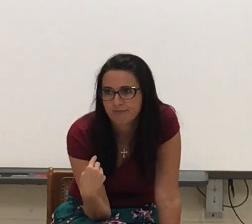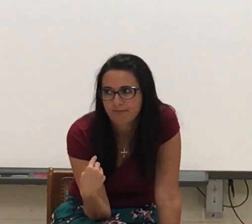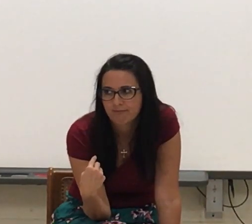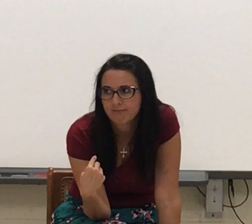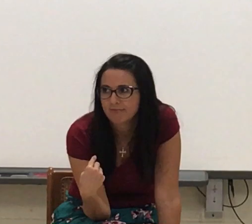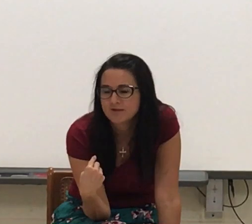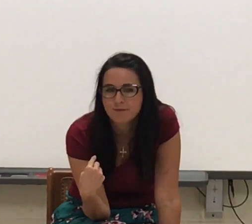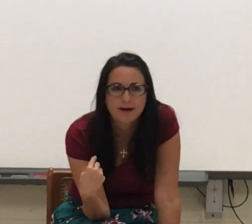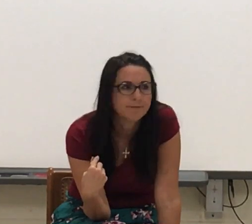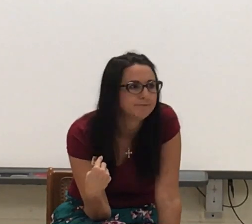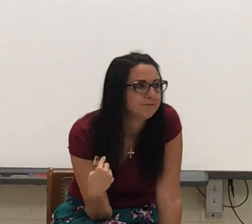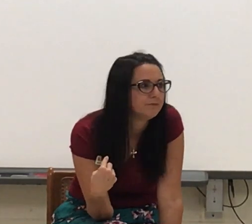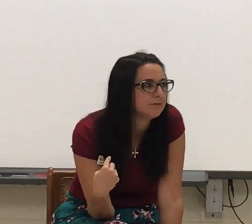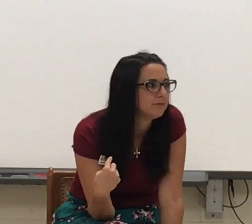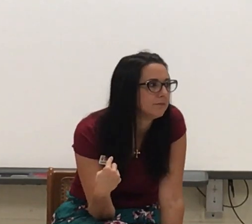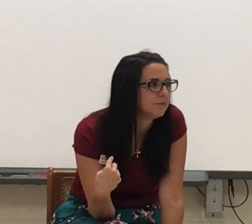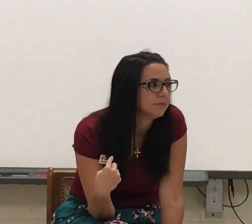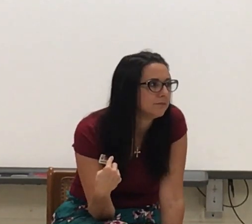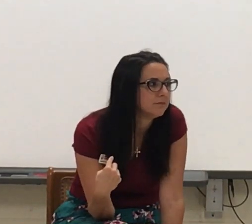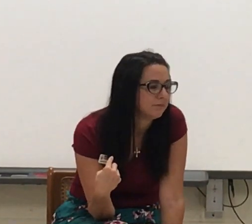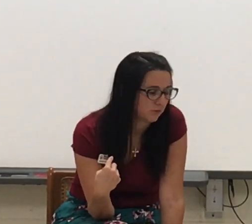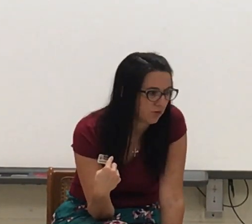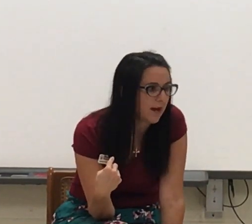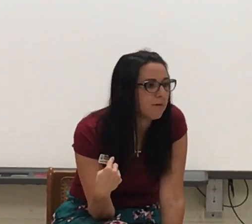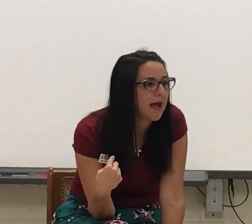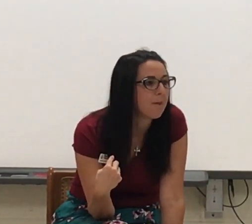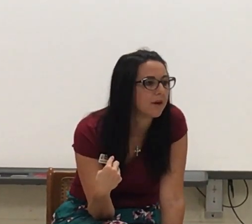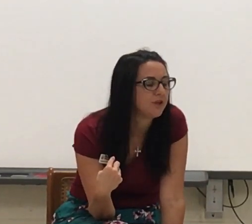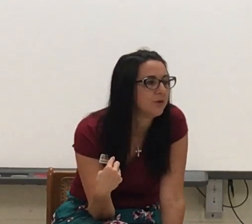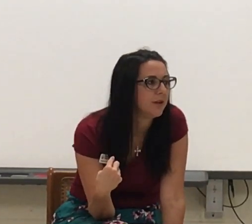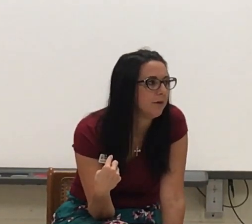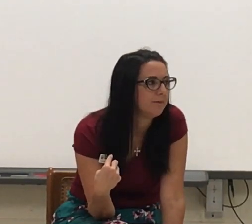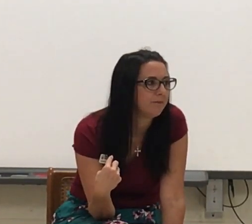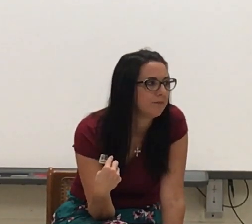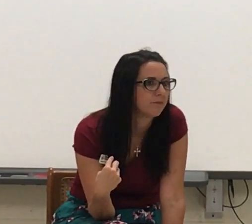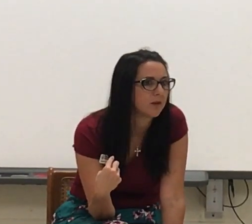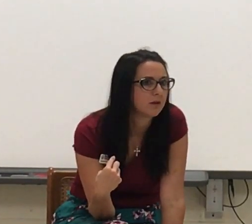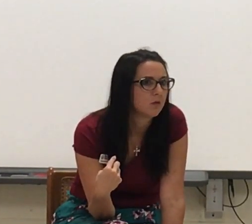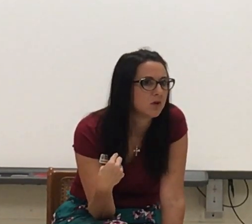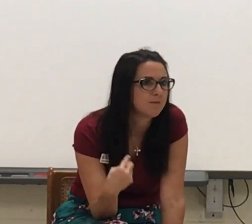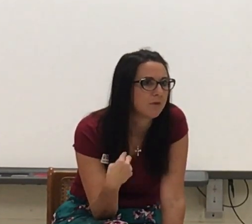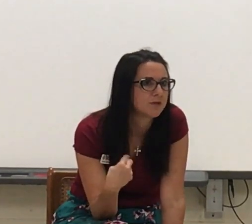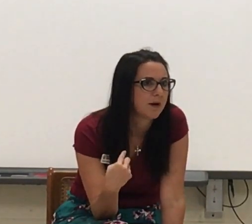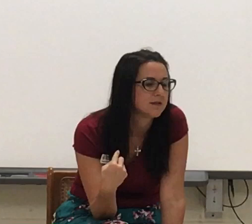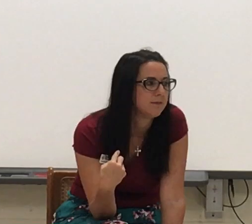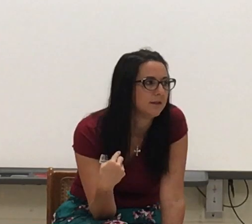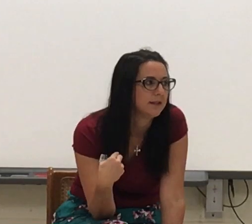how am I going to do it though? What is my responsibility in the class?